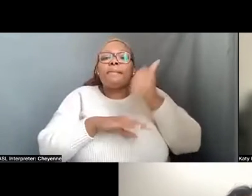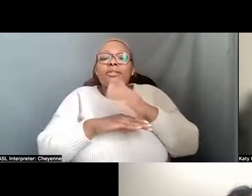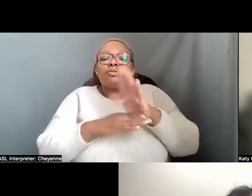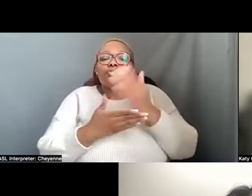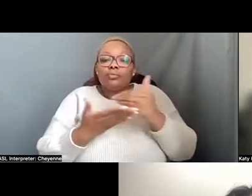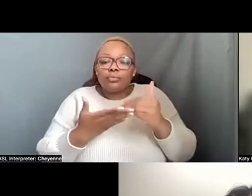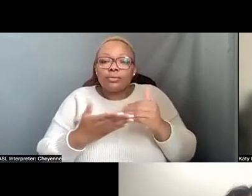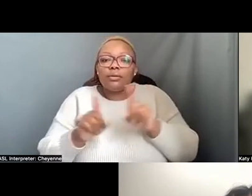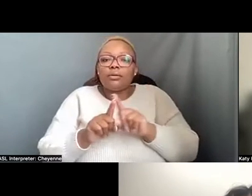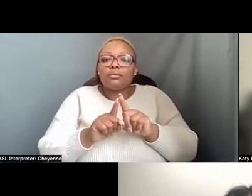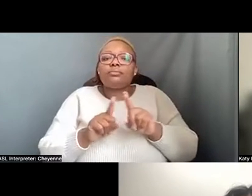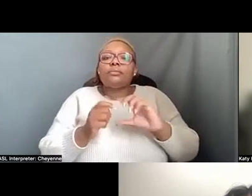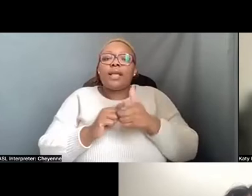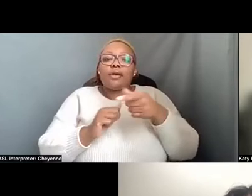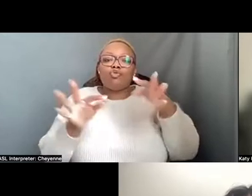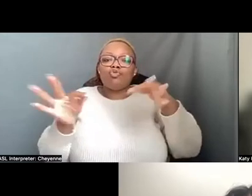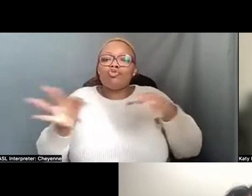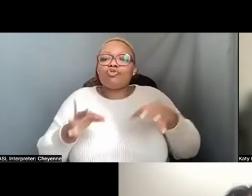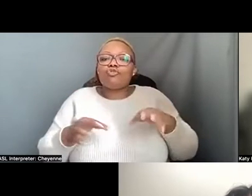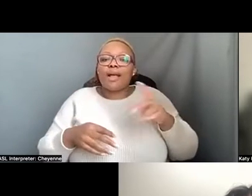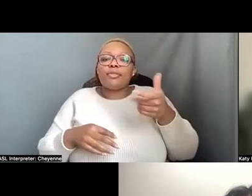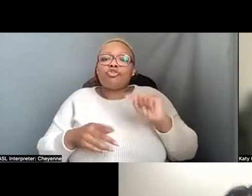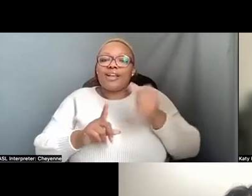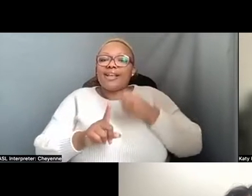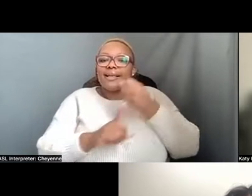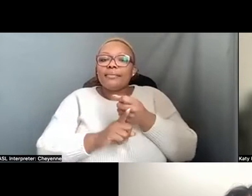how you describe the grant impact. But everybody applies for 100k.